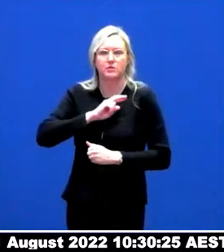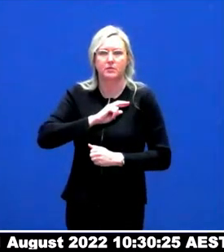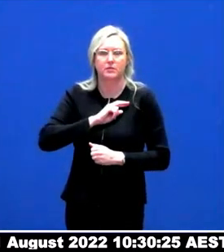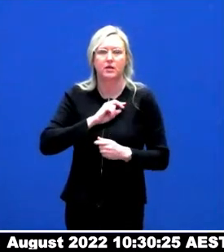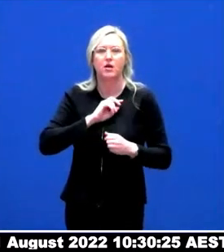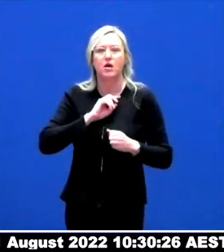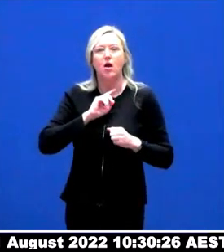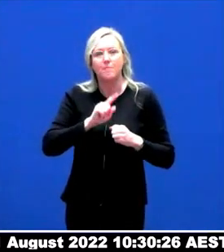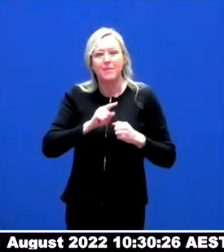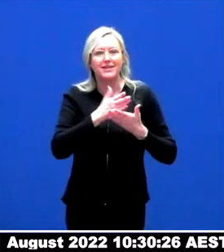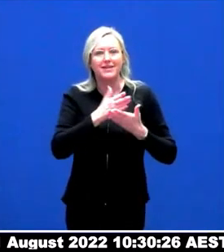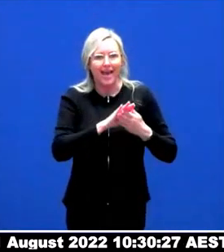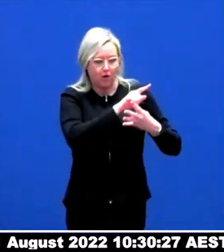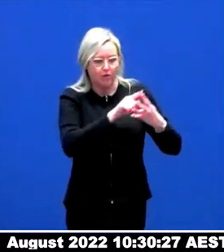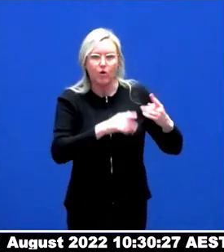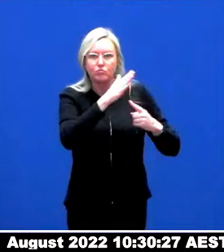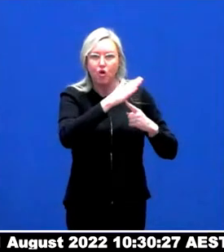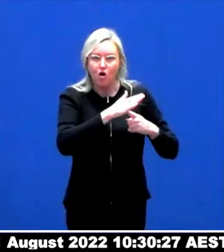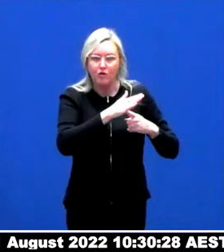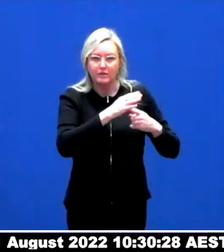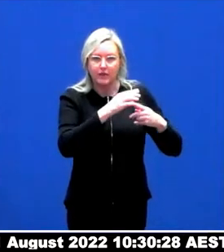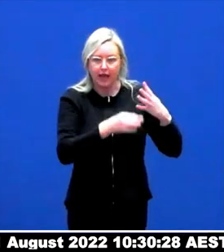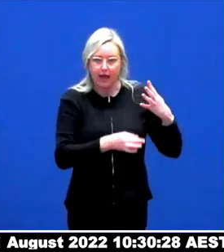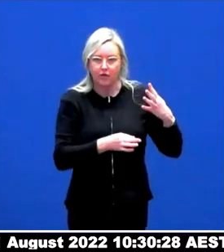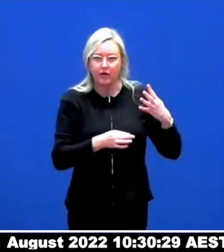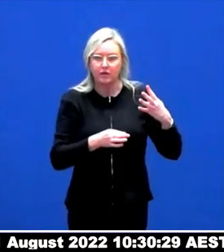that those priority areas have been determined and laid out in the Strategies.